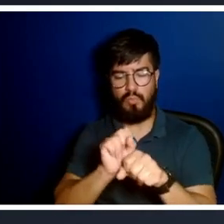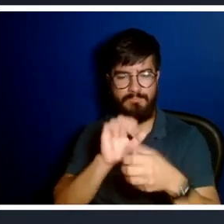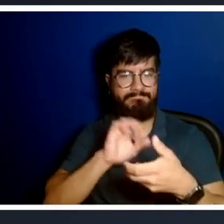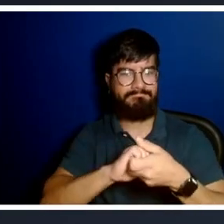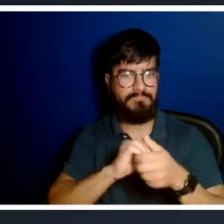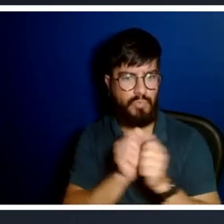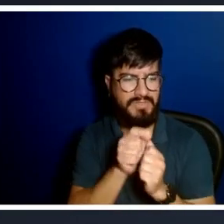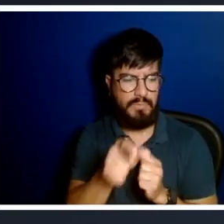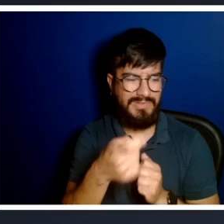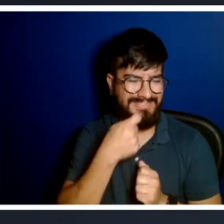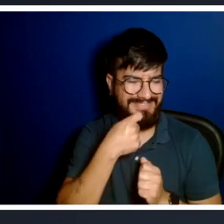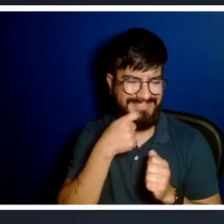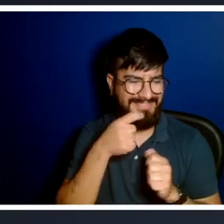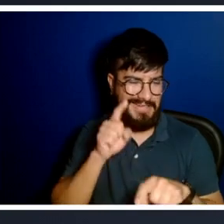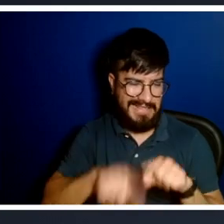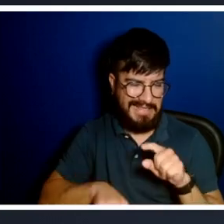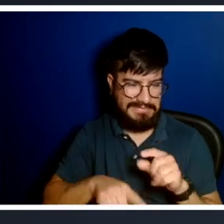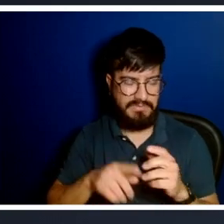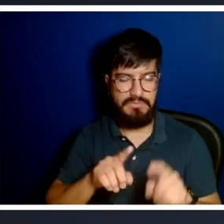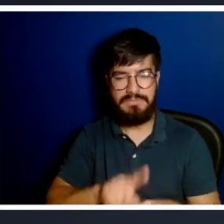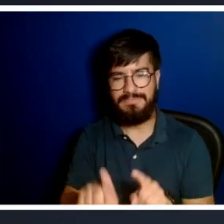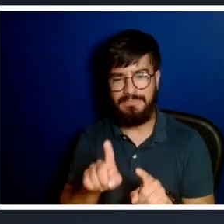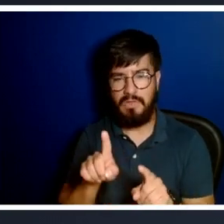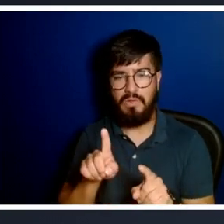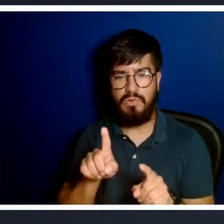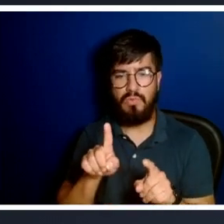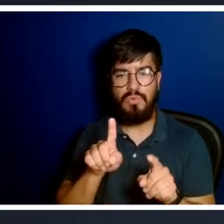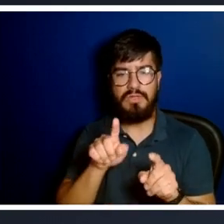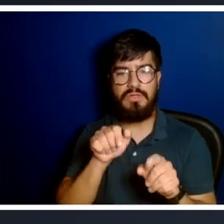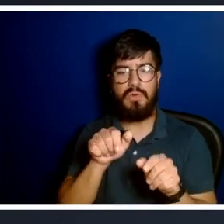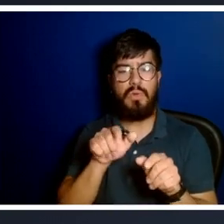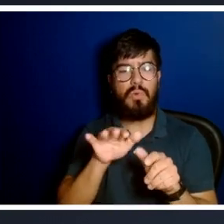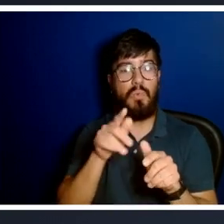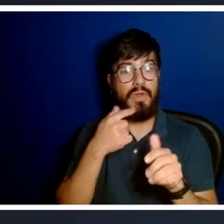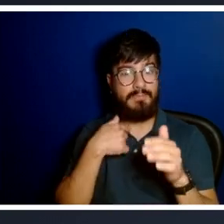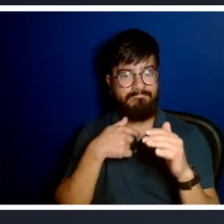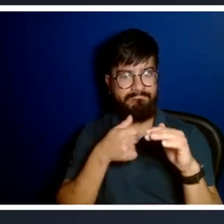emphasize that we are just like a very small sort of subset of all the work that's happening at the